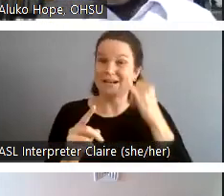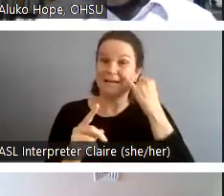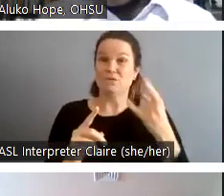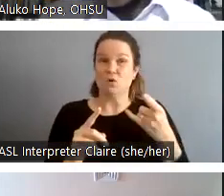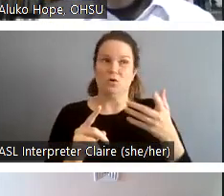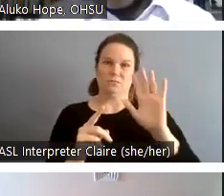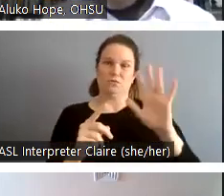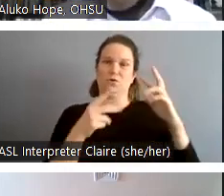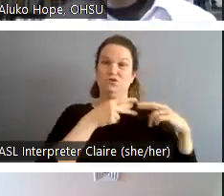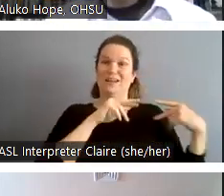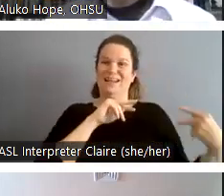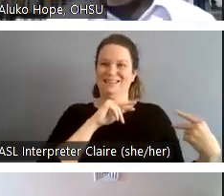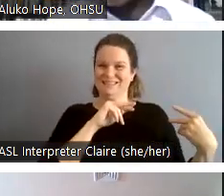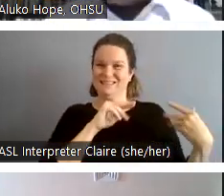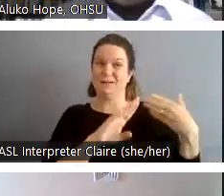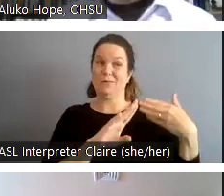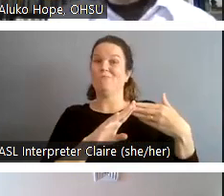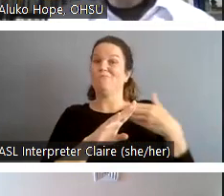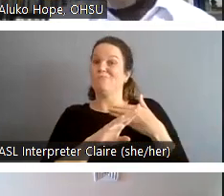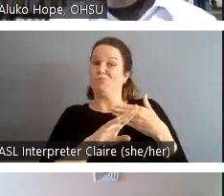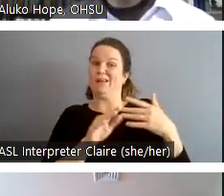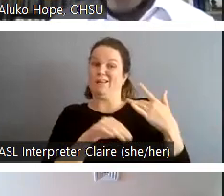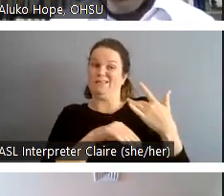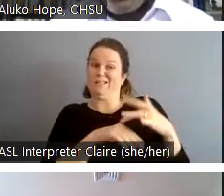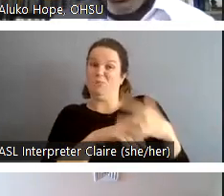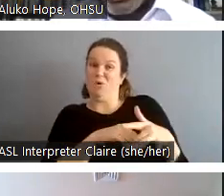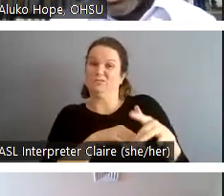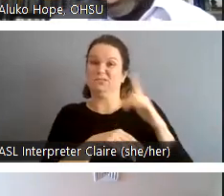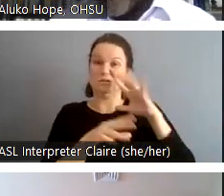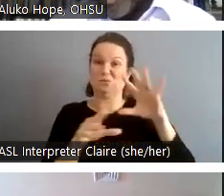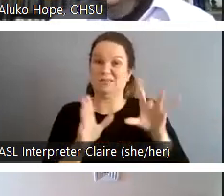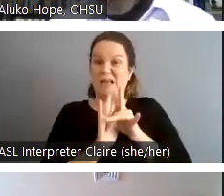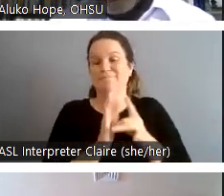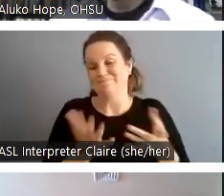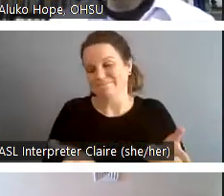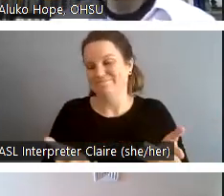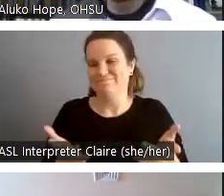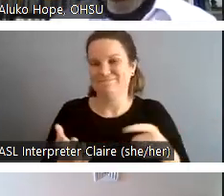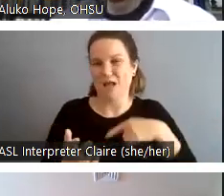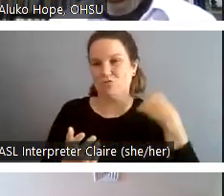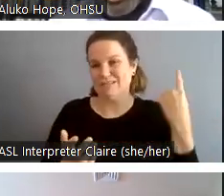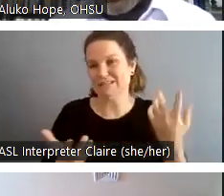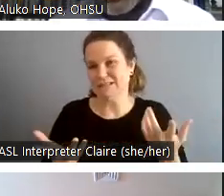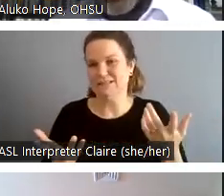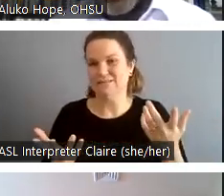this kind of a post-viral fatigue response, that you may still develop it even if you're vaccinated. And that's something that I think we